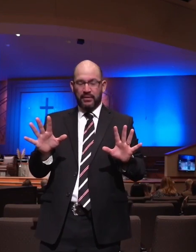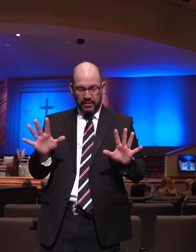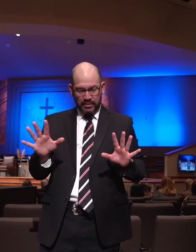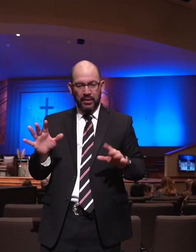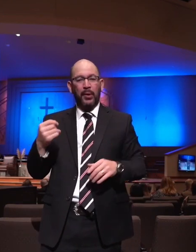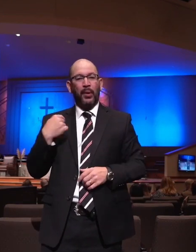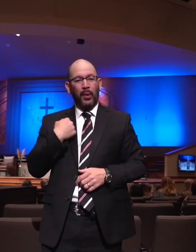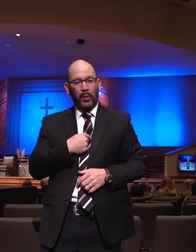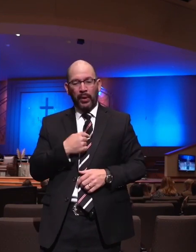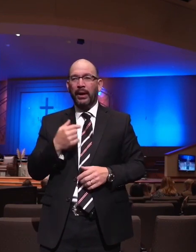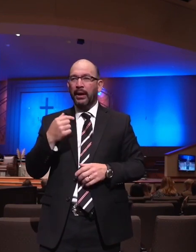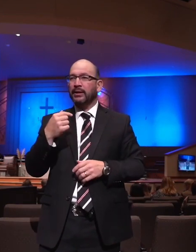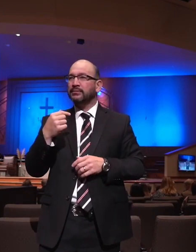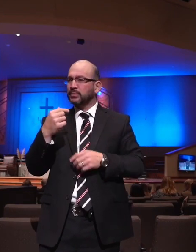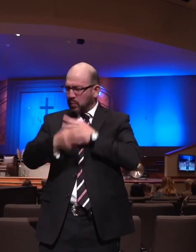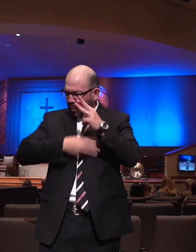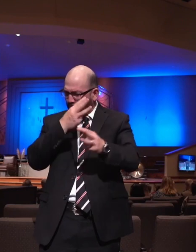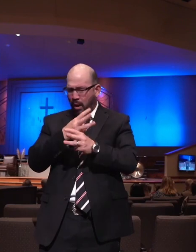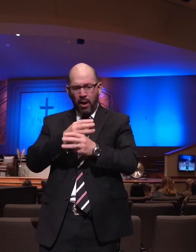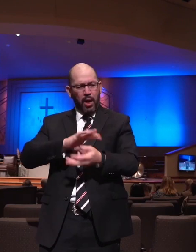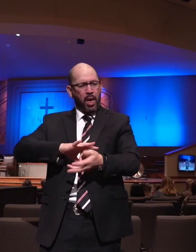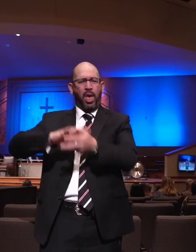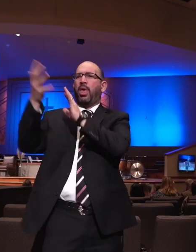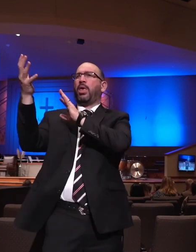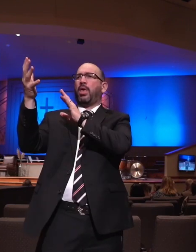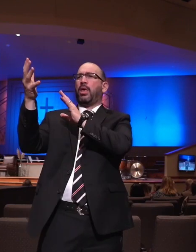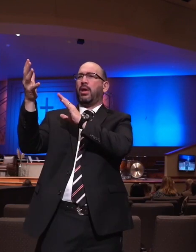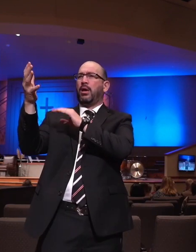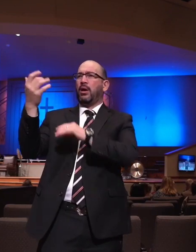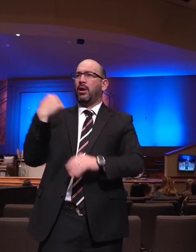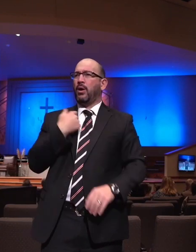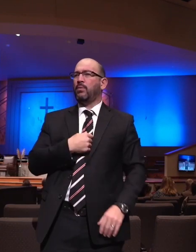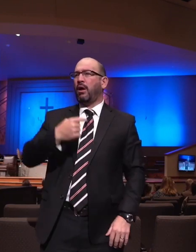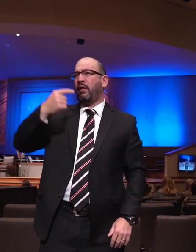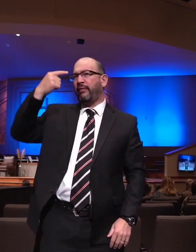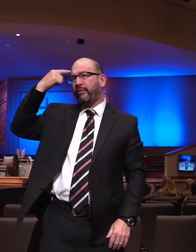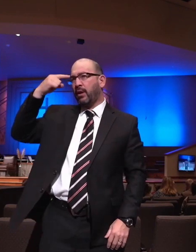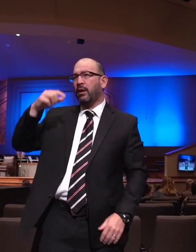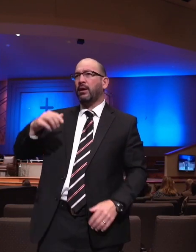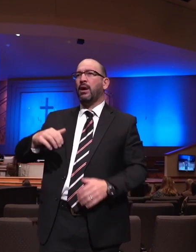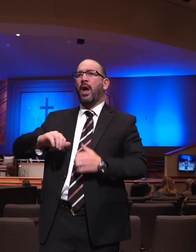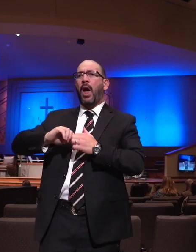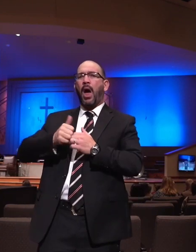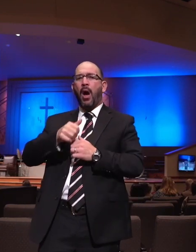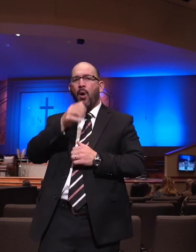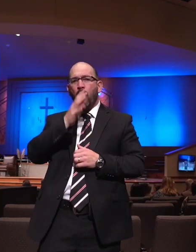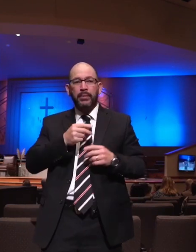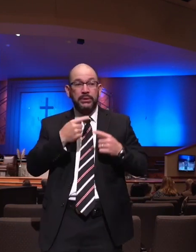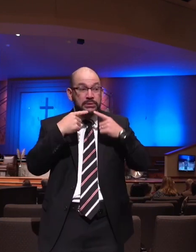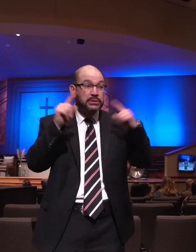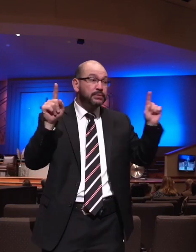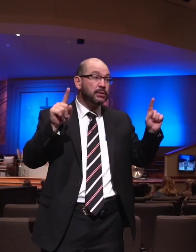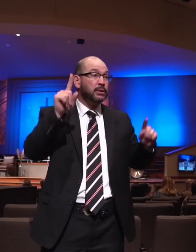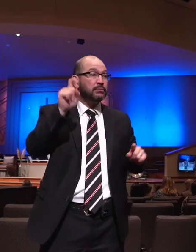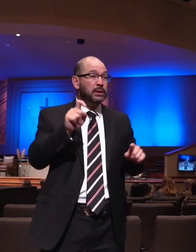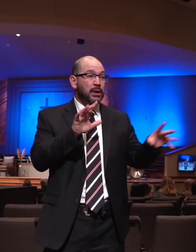masculinity today and we get the idea that the only way that women can be successful is that they've got to be like men